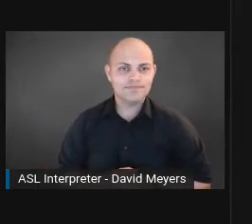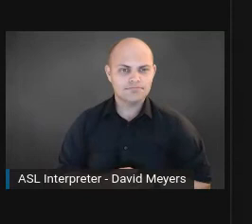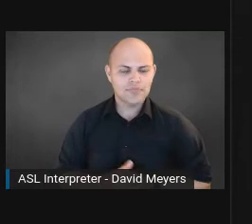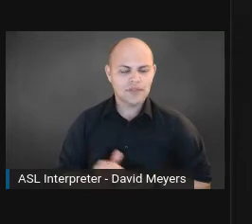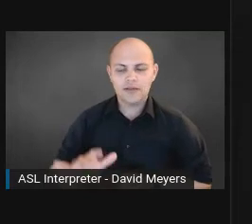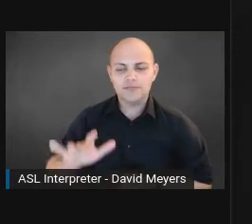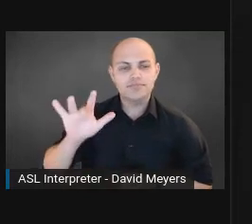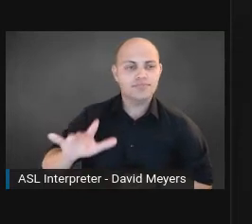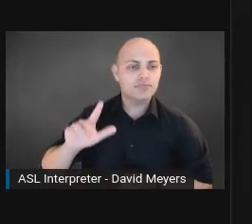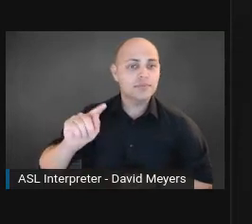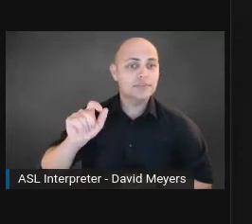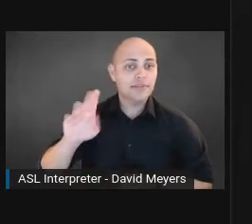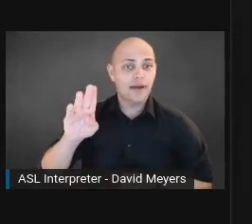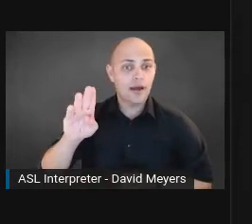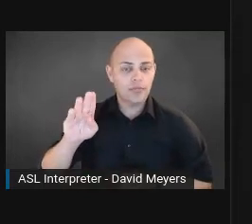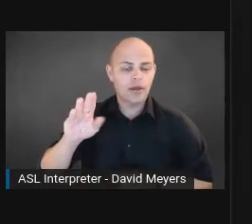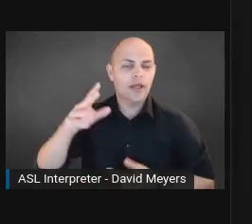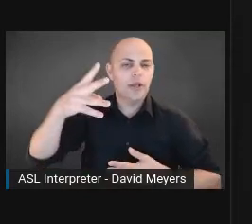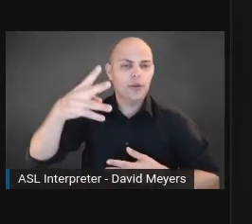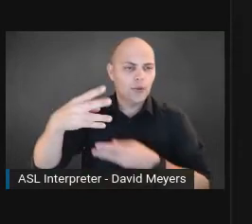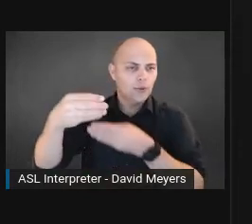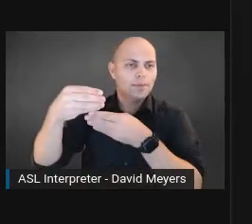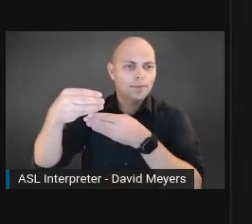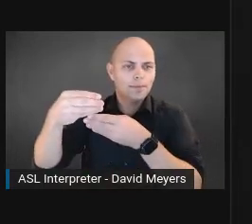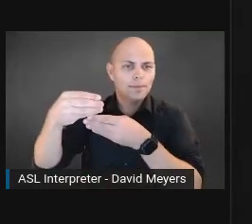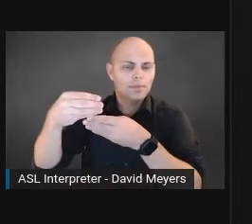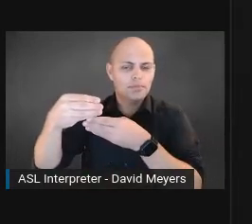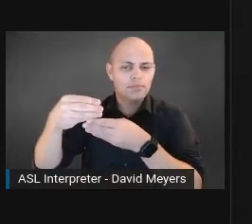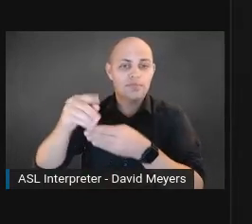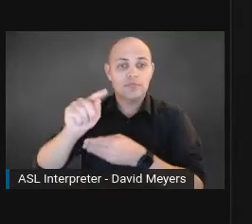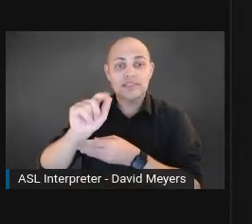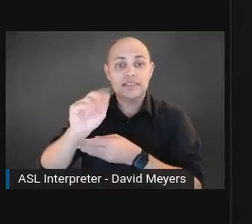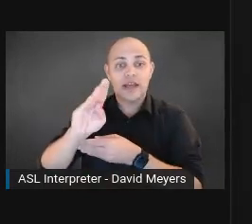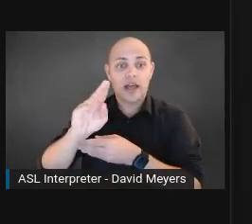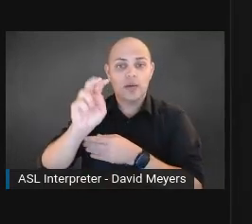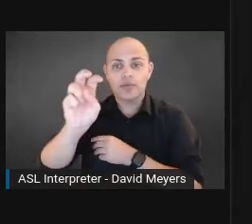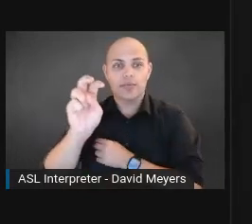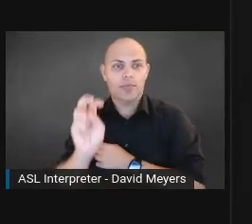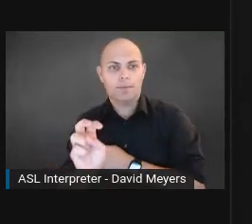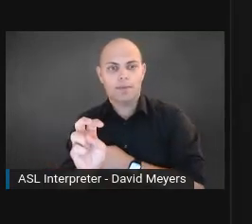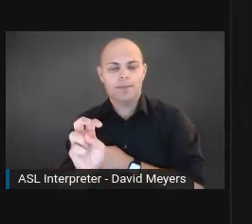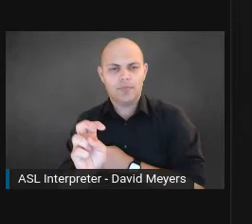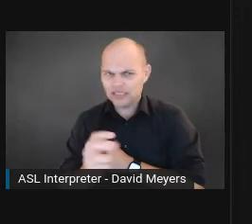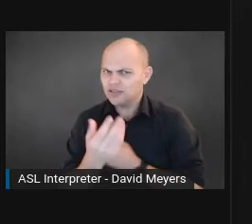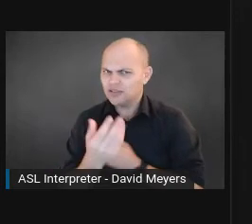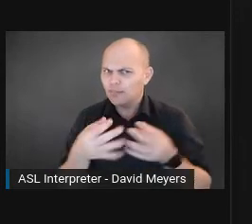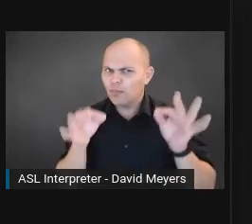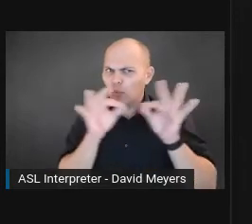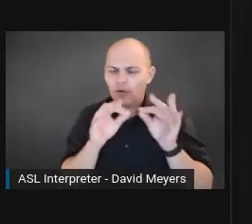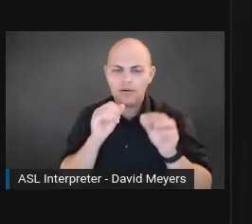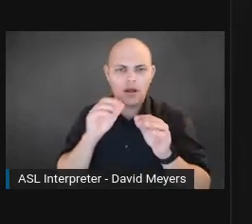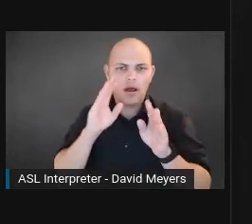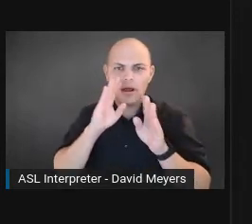If I tab again, it's going to skip right over that. That's really important that it doesn't focus on focusable elements when they’ve been hidden.